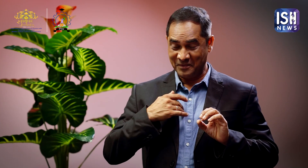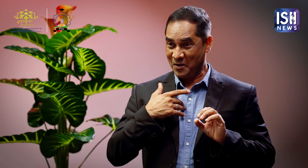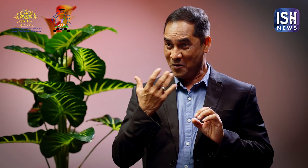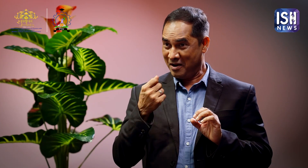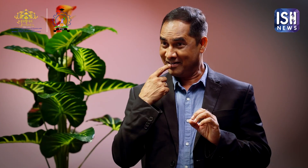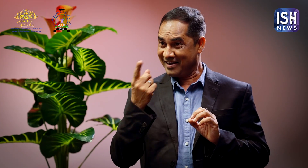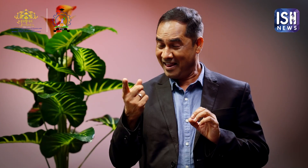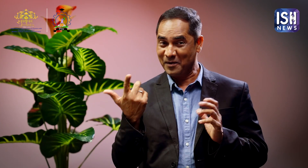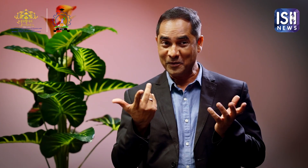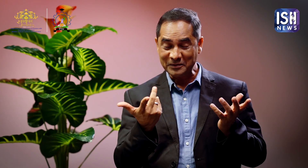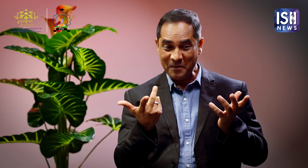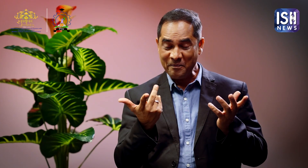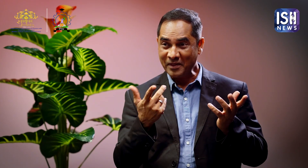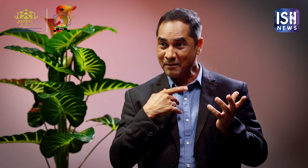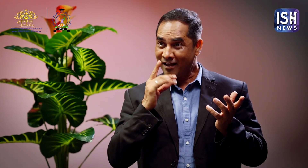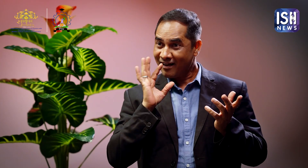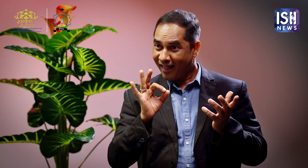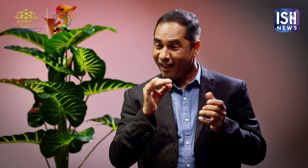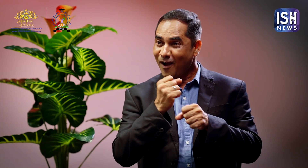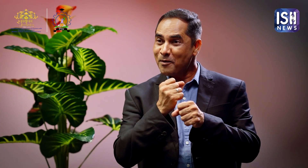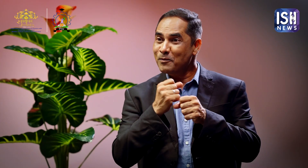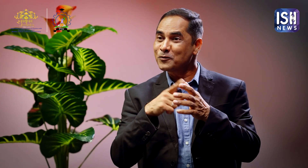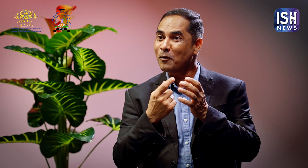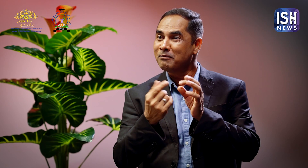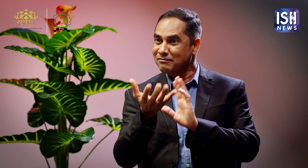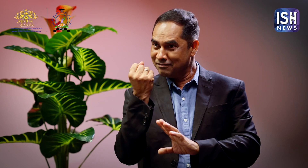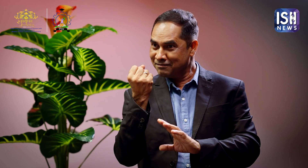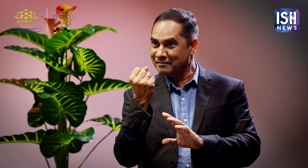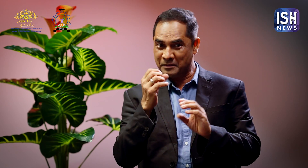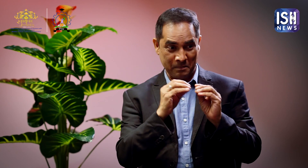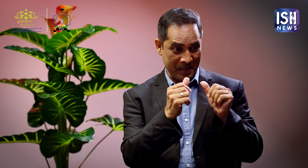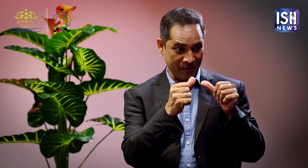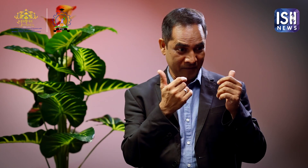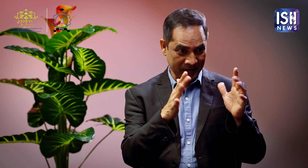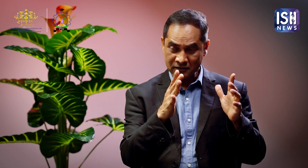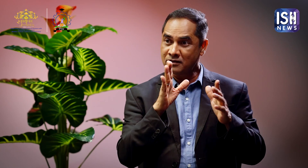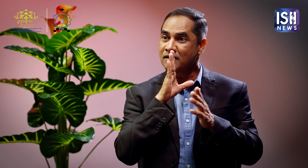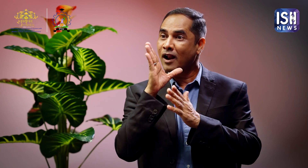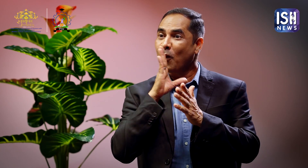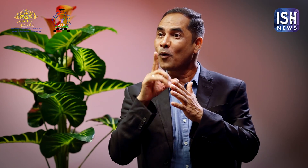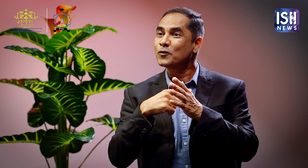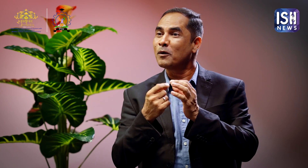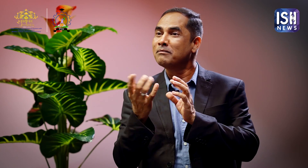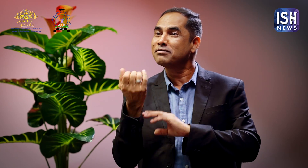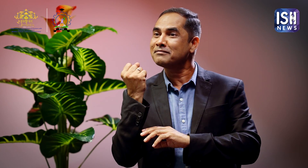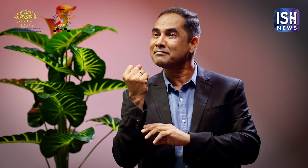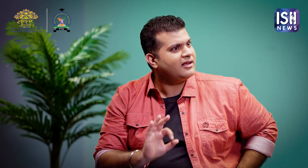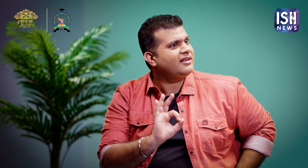I want to share the fact that I received a job offer from the government to work in the Railways after completing my BA studies.